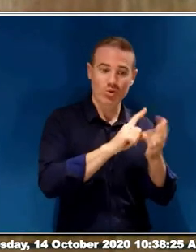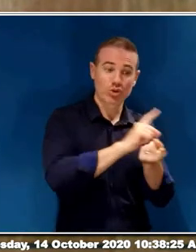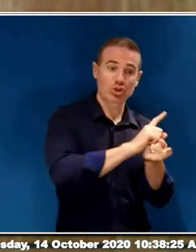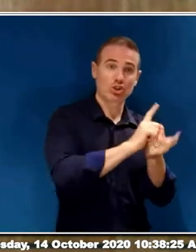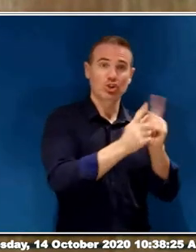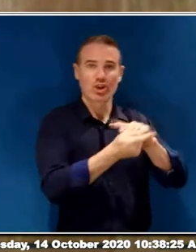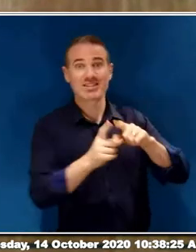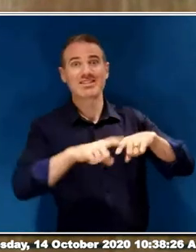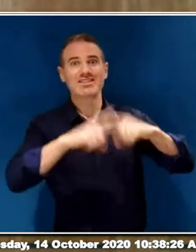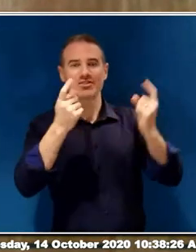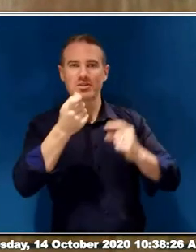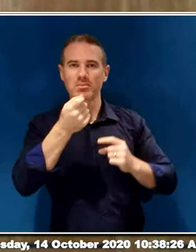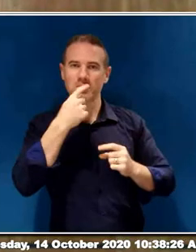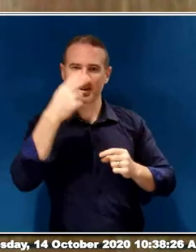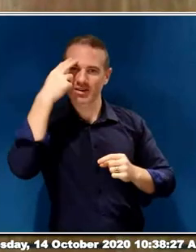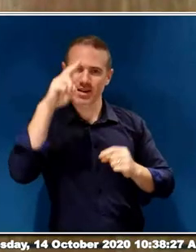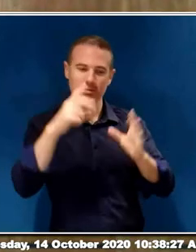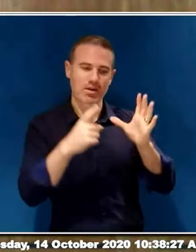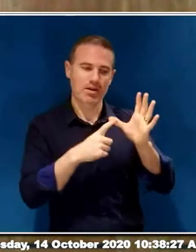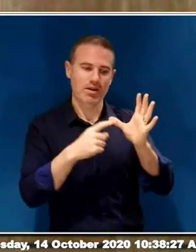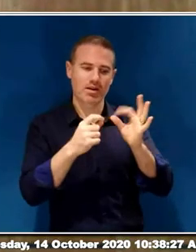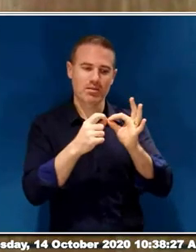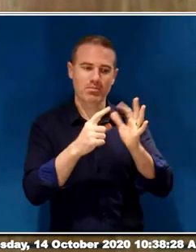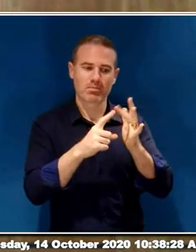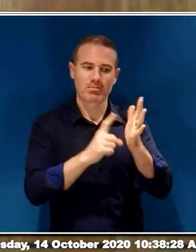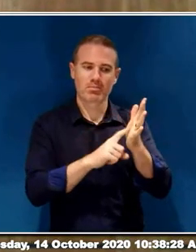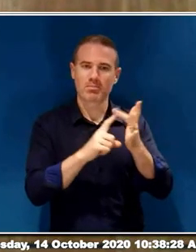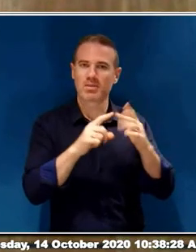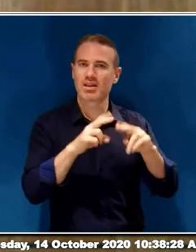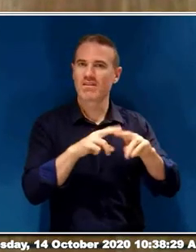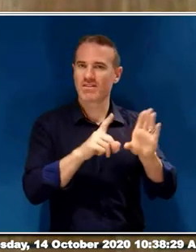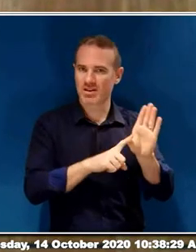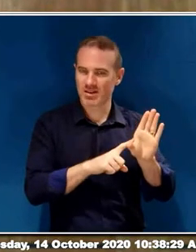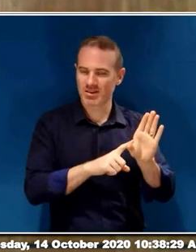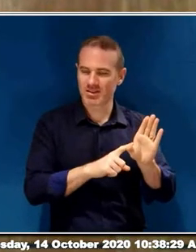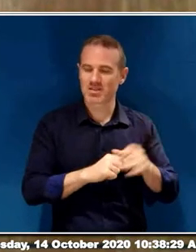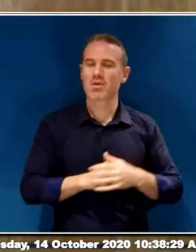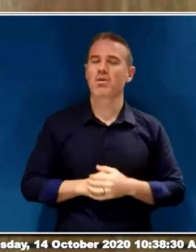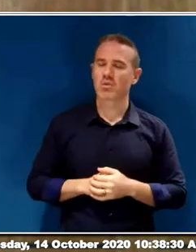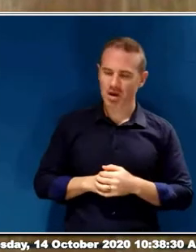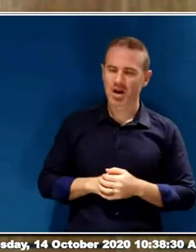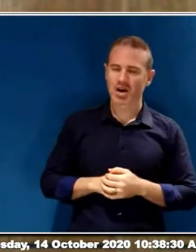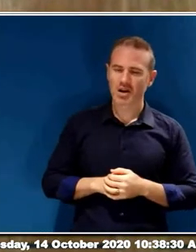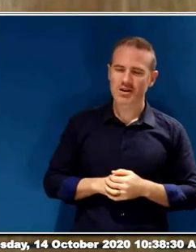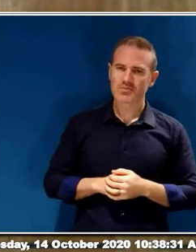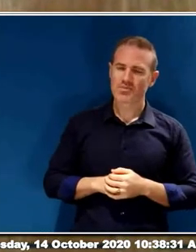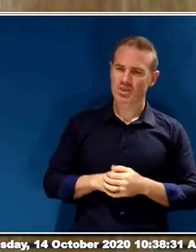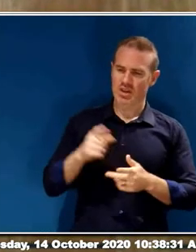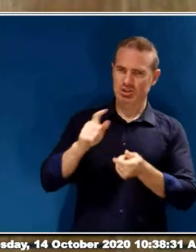What impact did you perceive that change of medication to have had